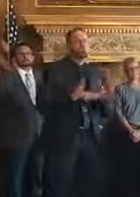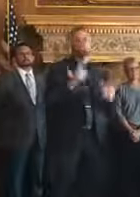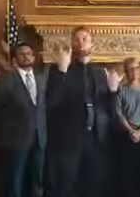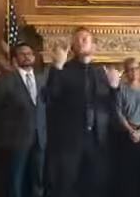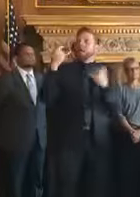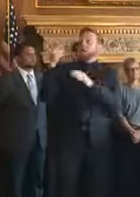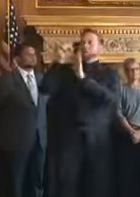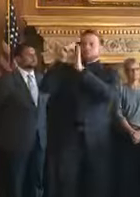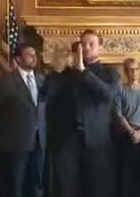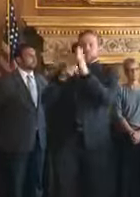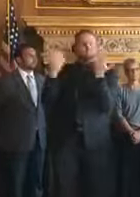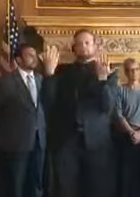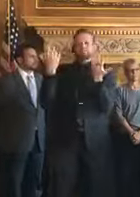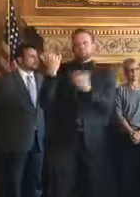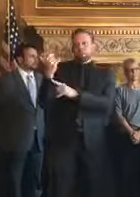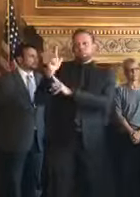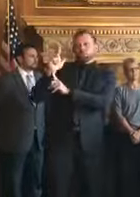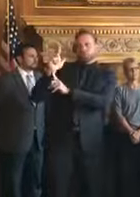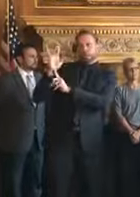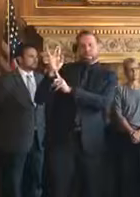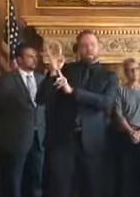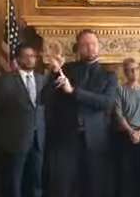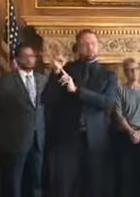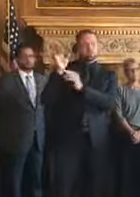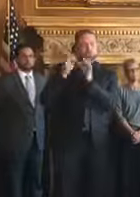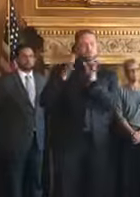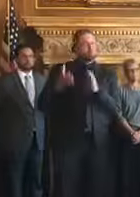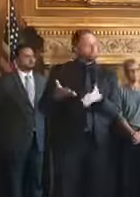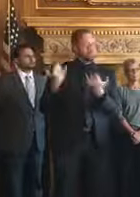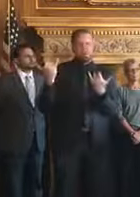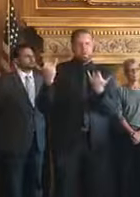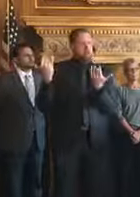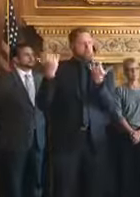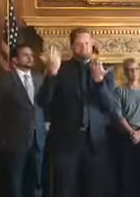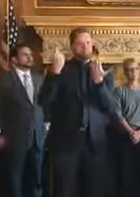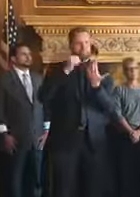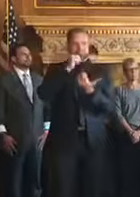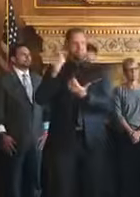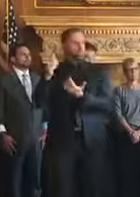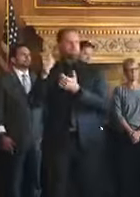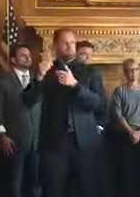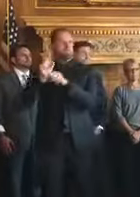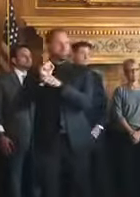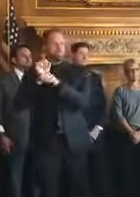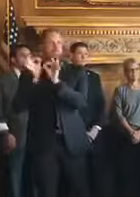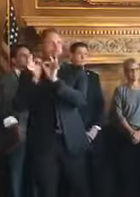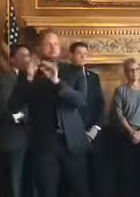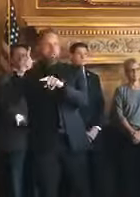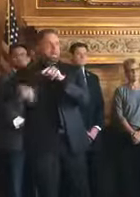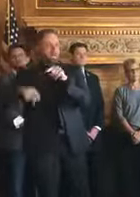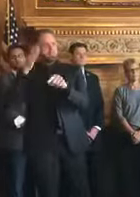I am so thankful to have the honor of my colleagues, broad bipartisan support on this and I am